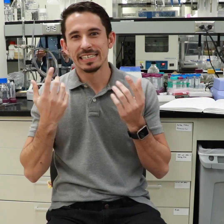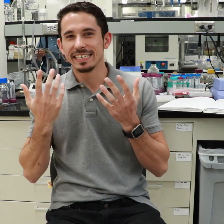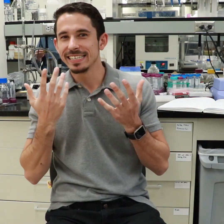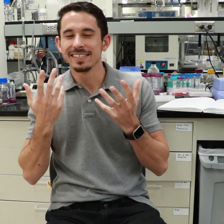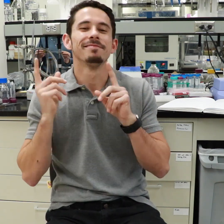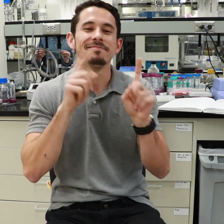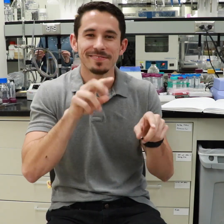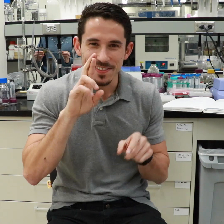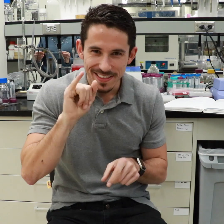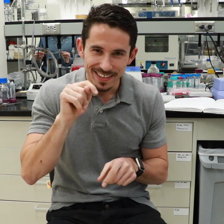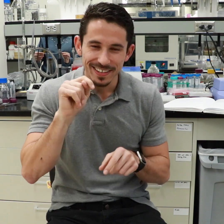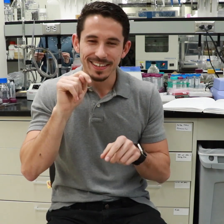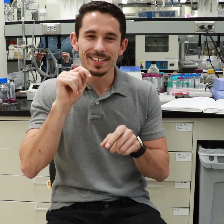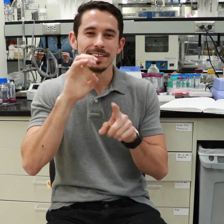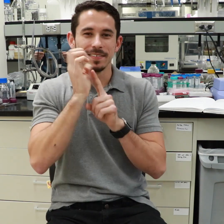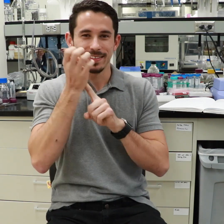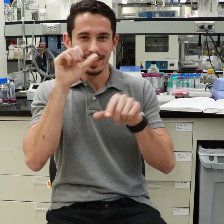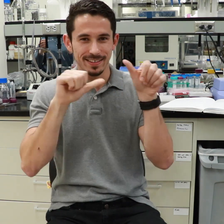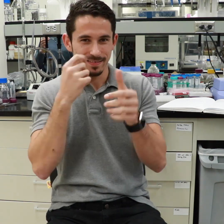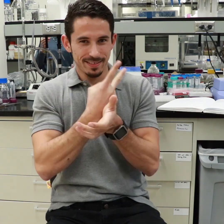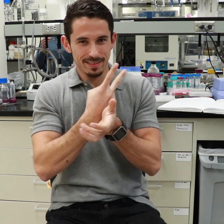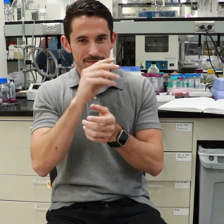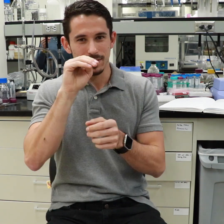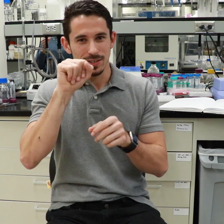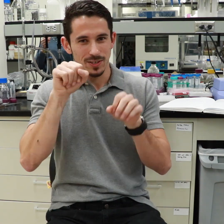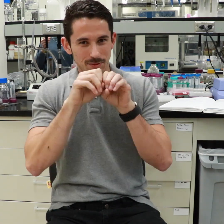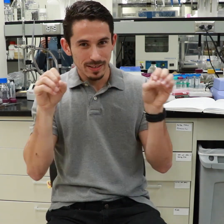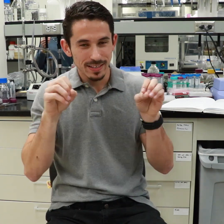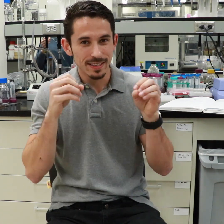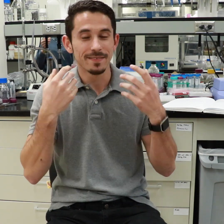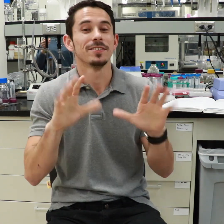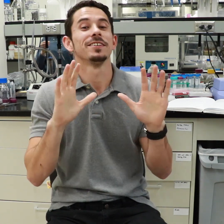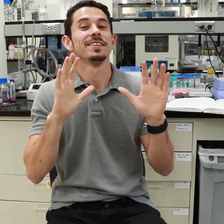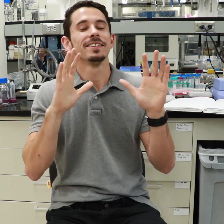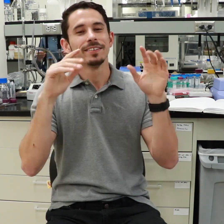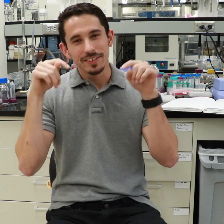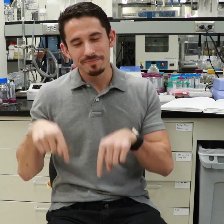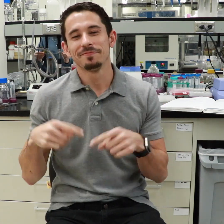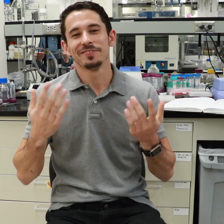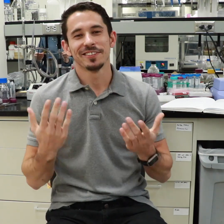Eventually, I decided to go to RIT and get a Master’s Degree in Environmental Science. And now I’m here!